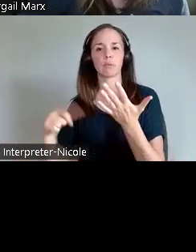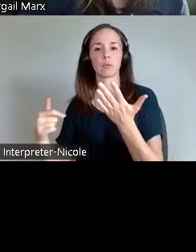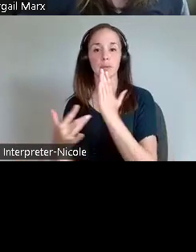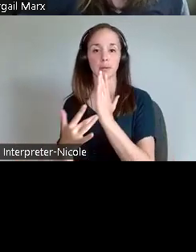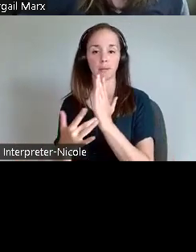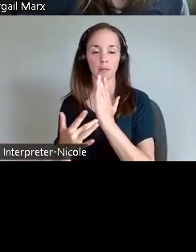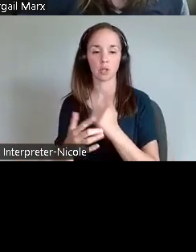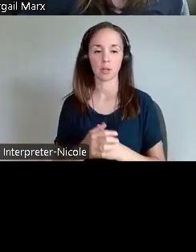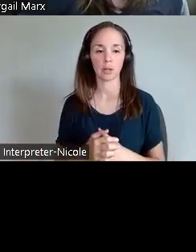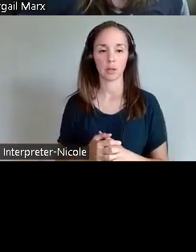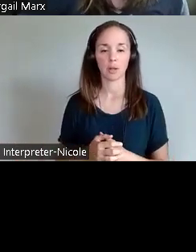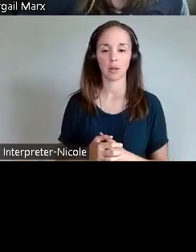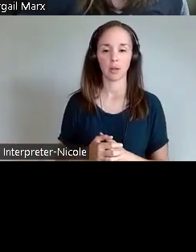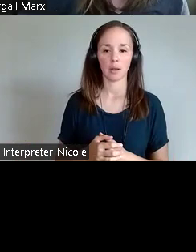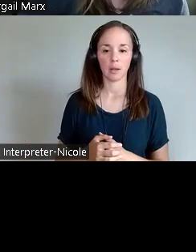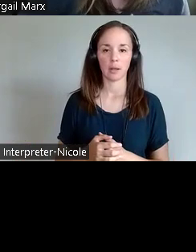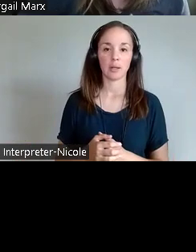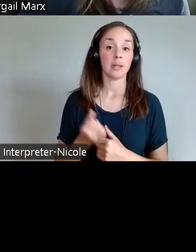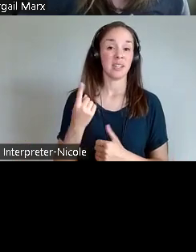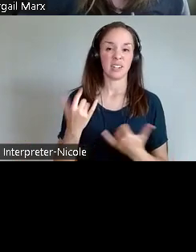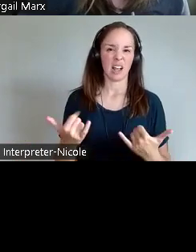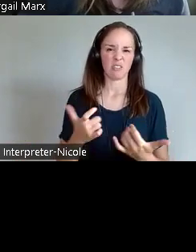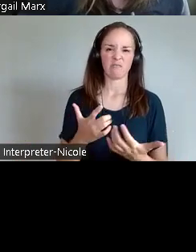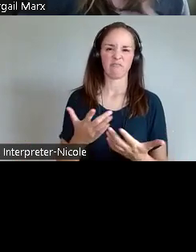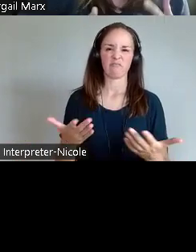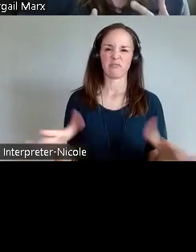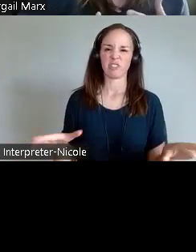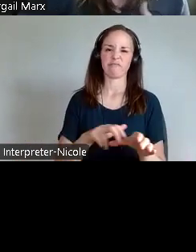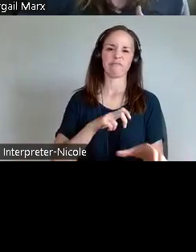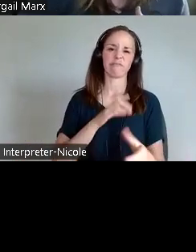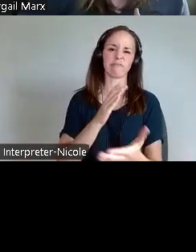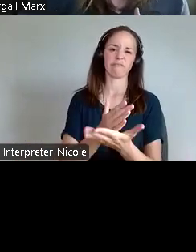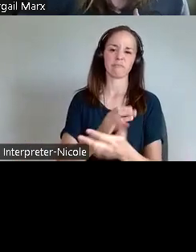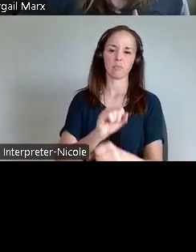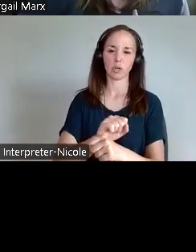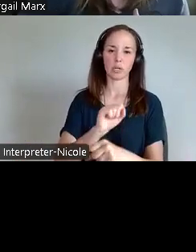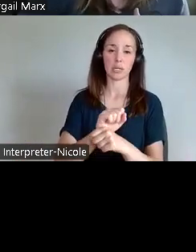And at this point, he was no longer working. So because it was difficult for partners to